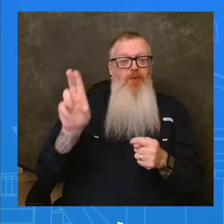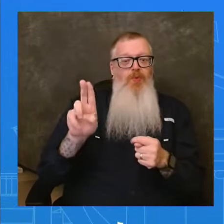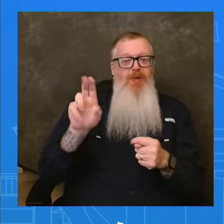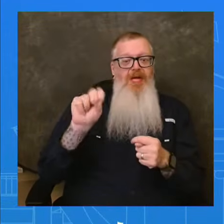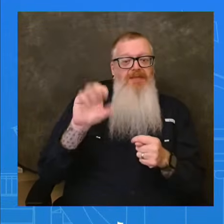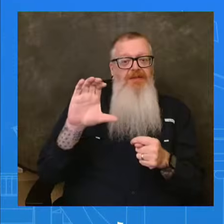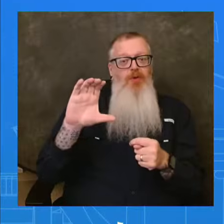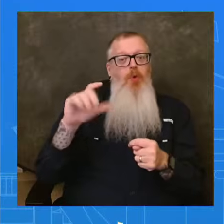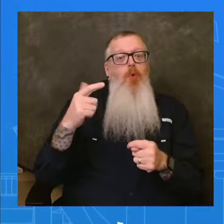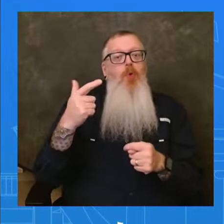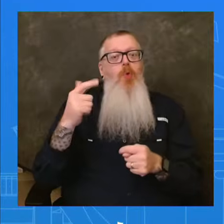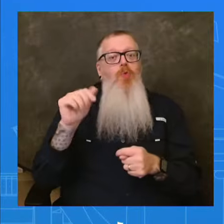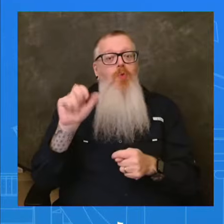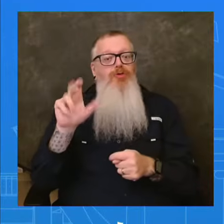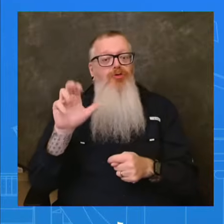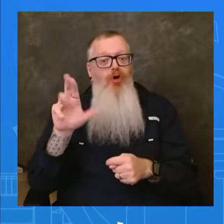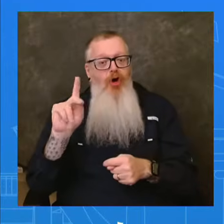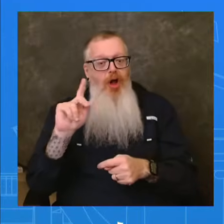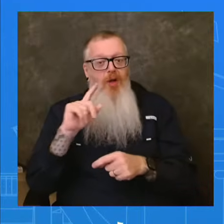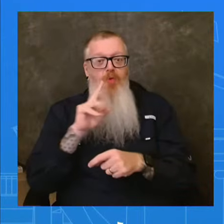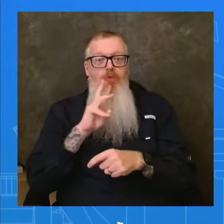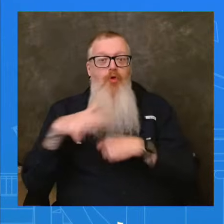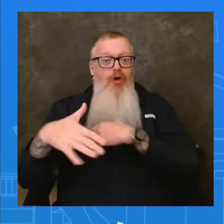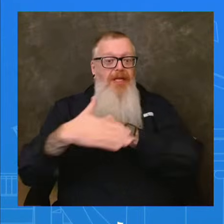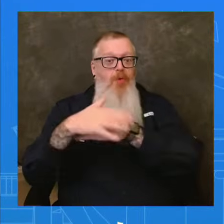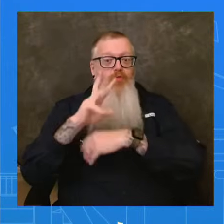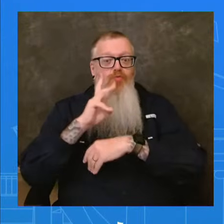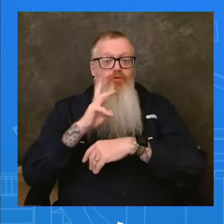already pre-positioned; an additional 20 million meals